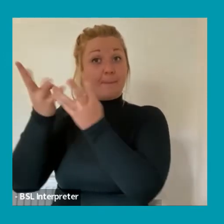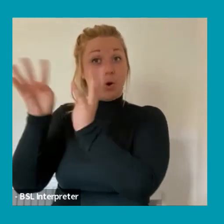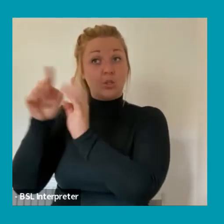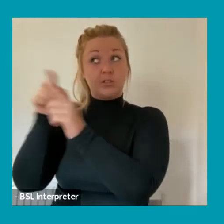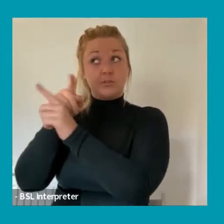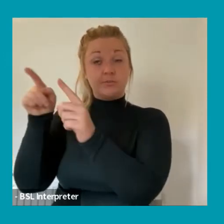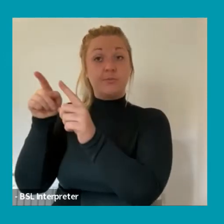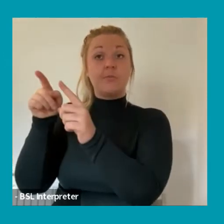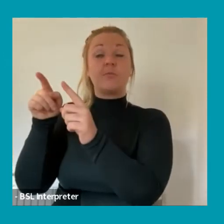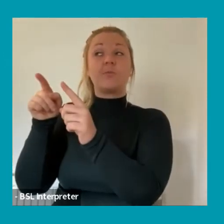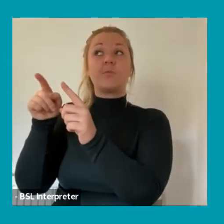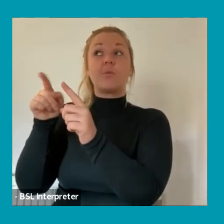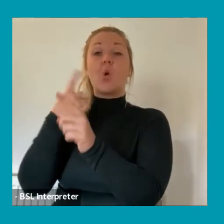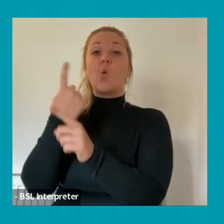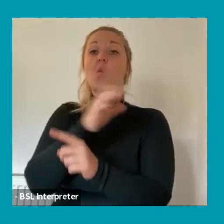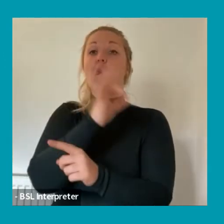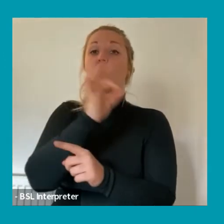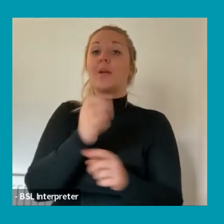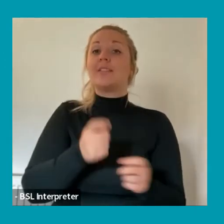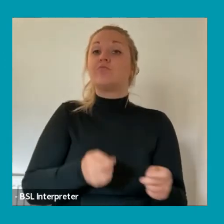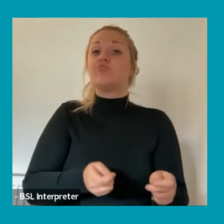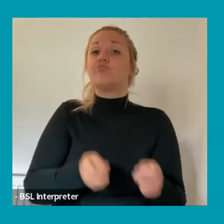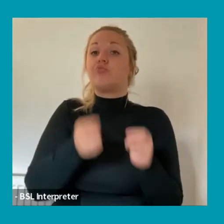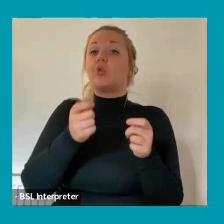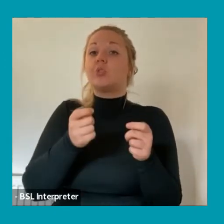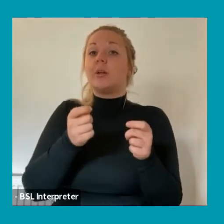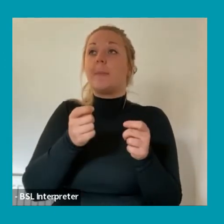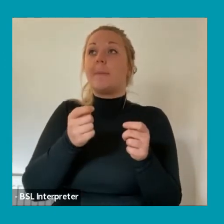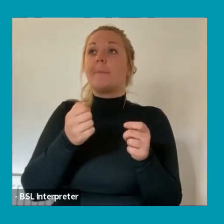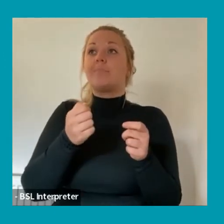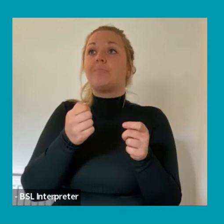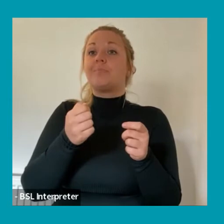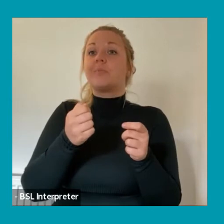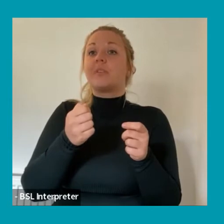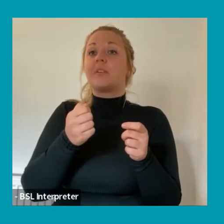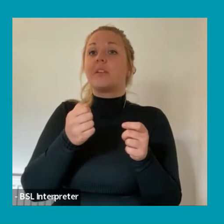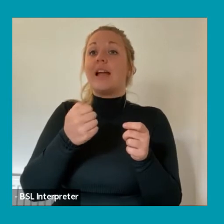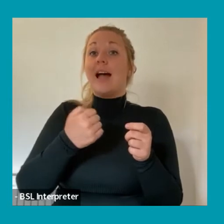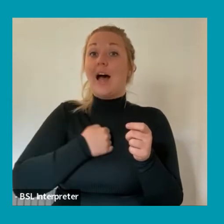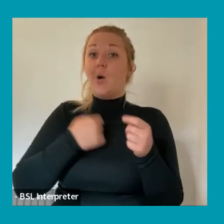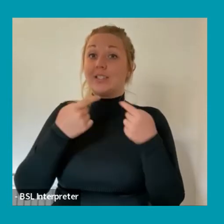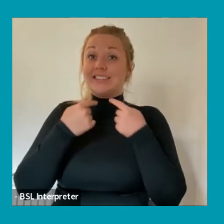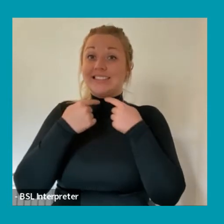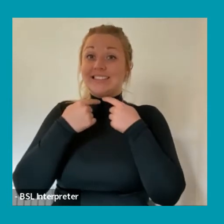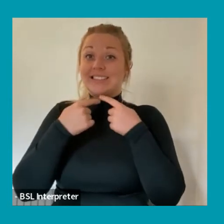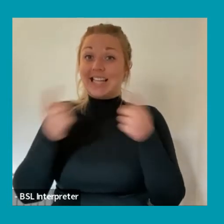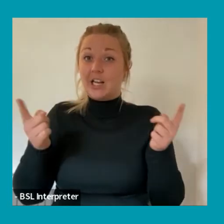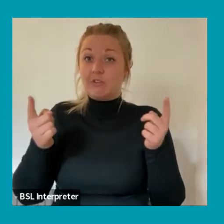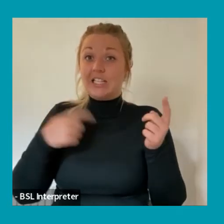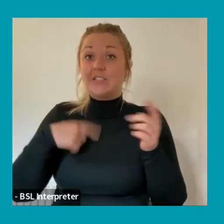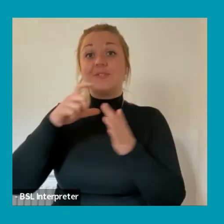up was, so the declaration rates at senior level for disability is very low.